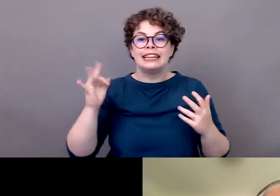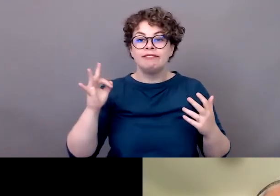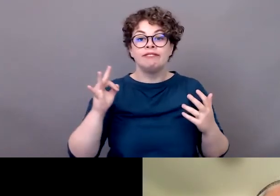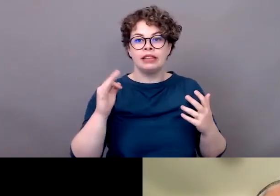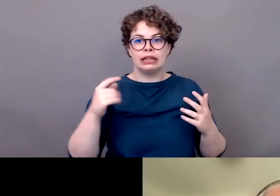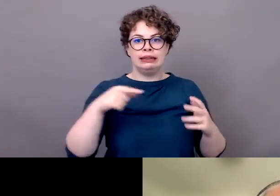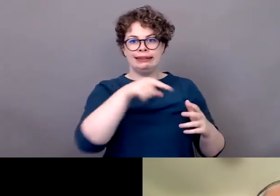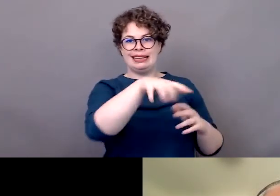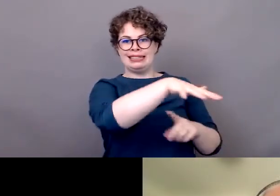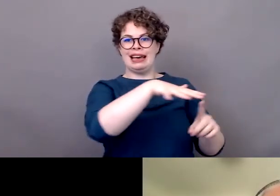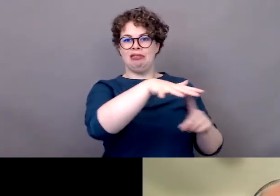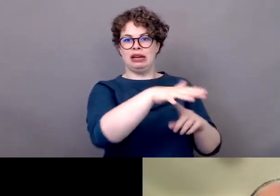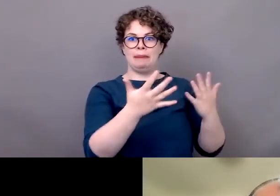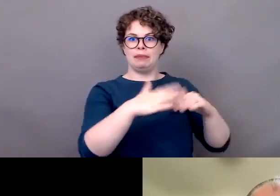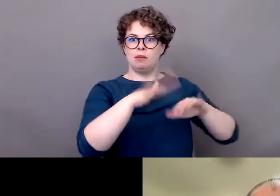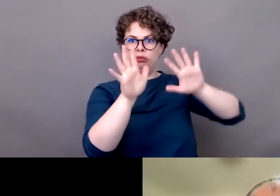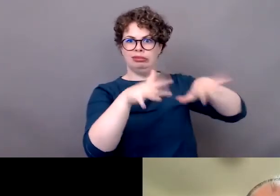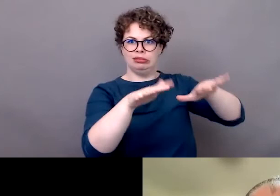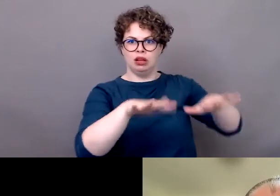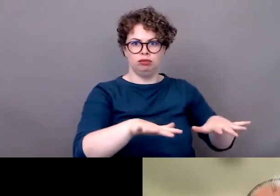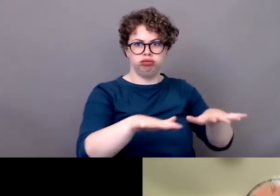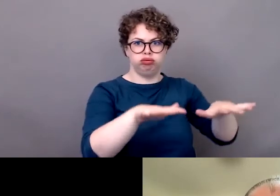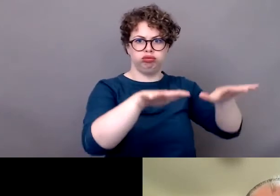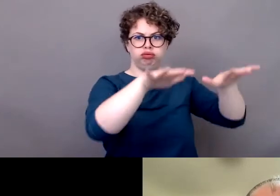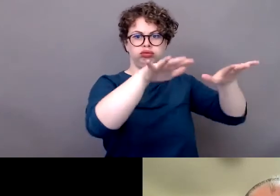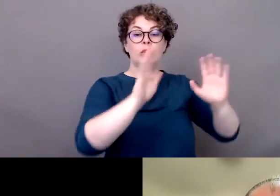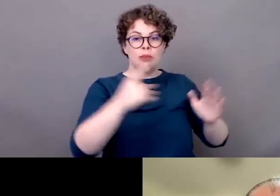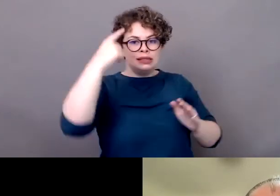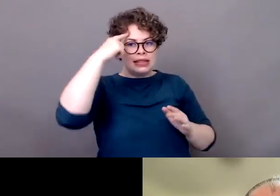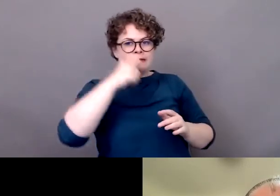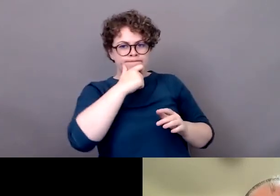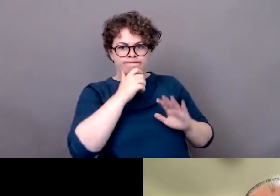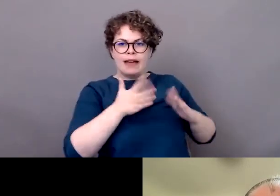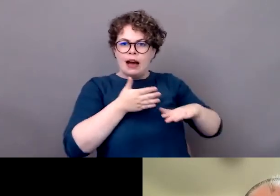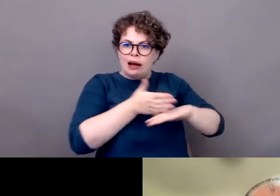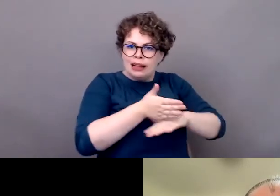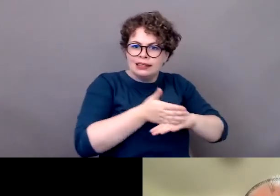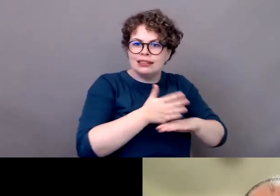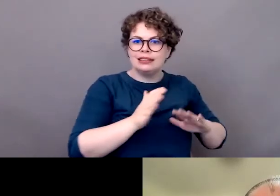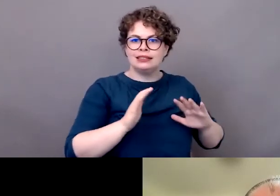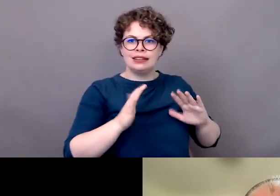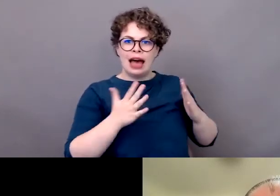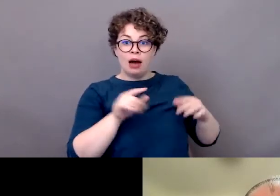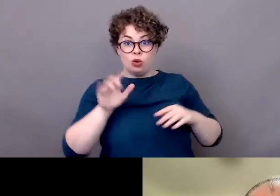need to collect data on the accessibility and the safety of the premises of the evacuation centres.